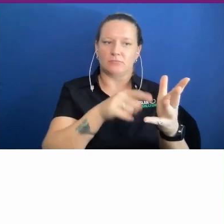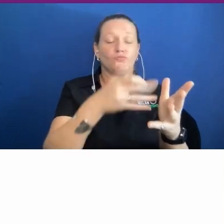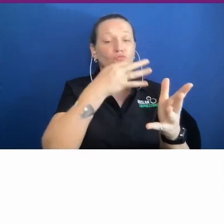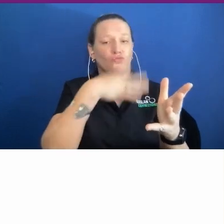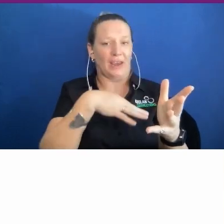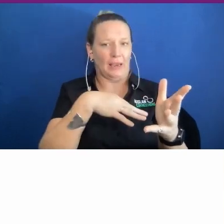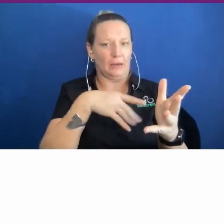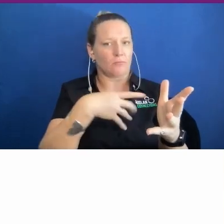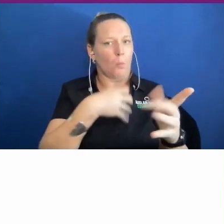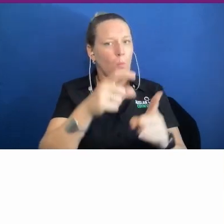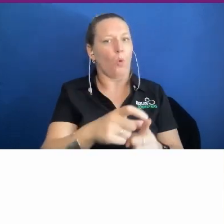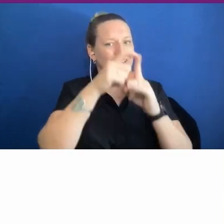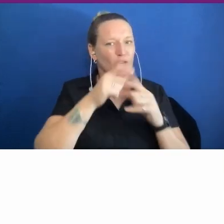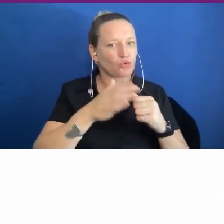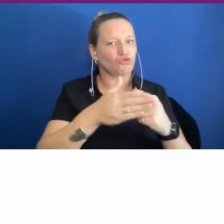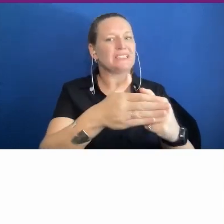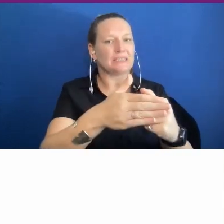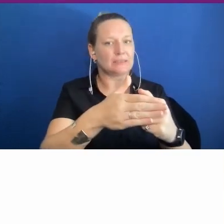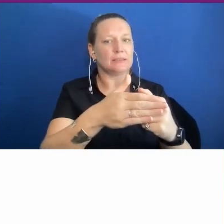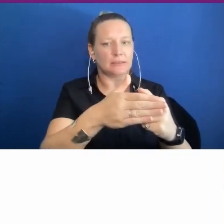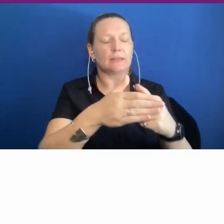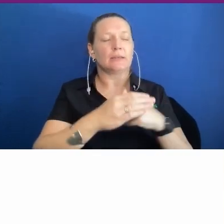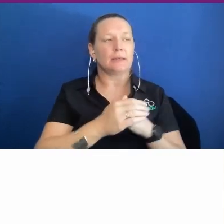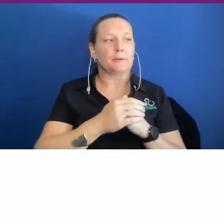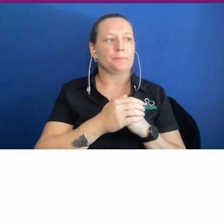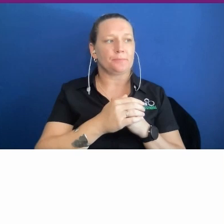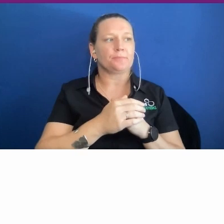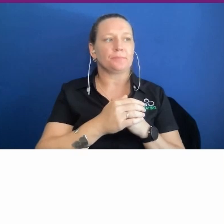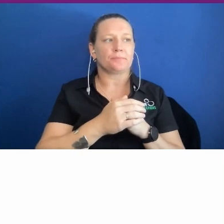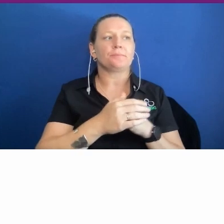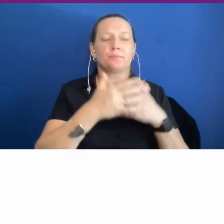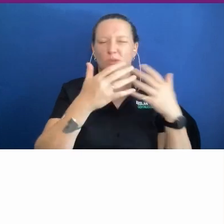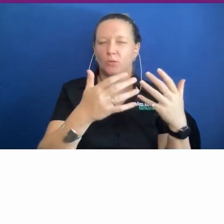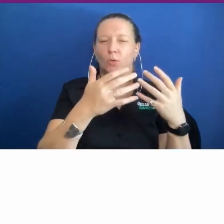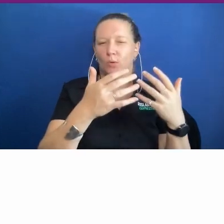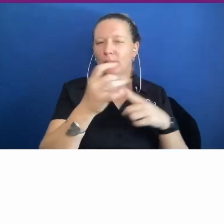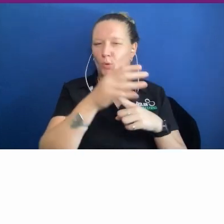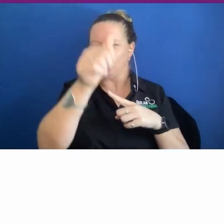And so knowing these distinctions in speech disorders or language disorders is super important